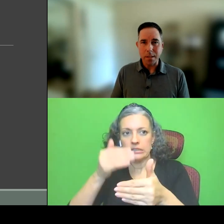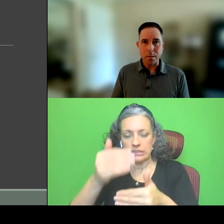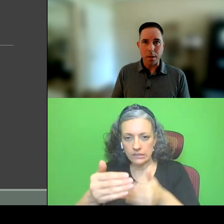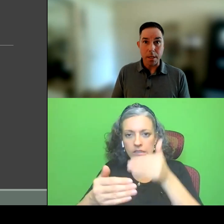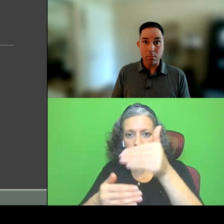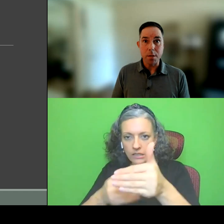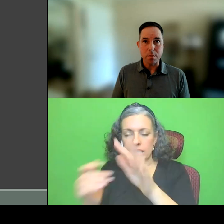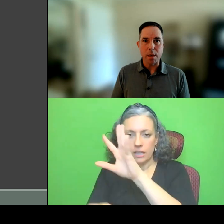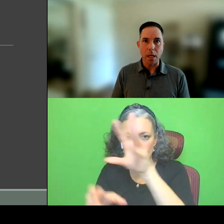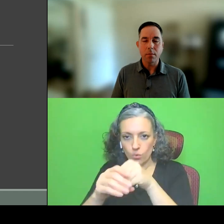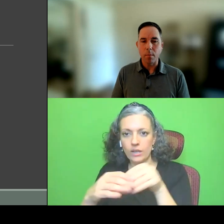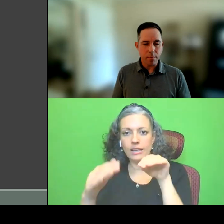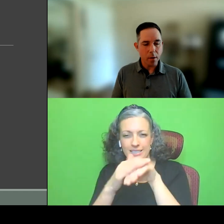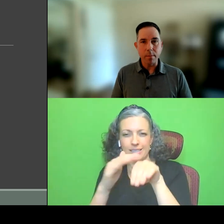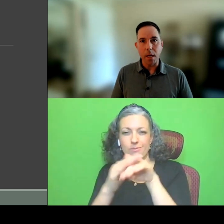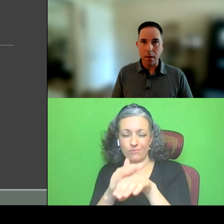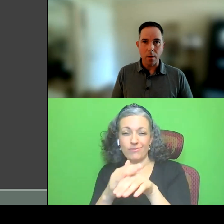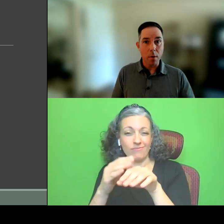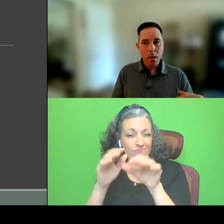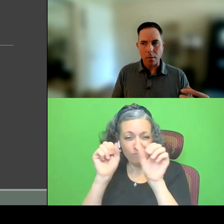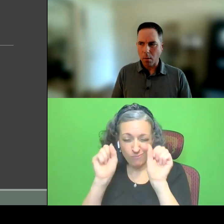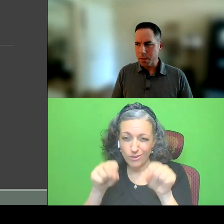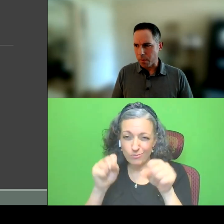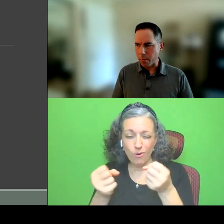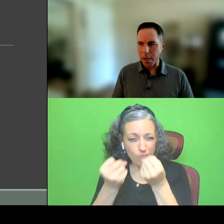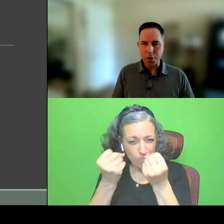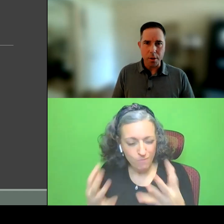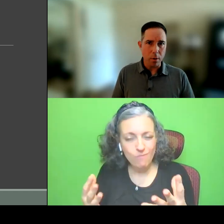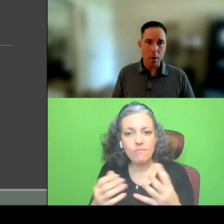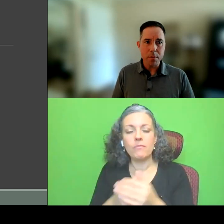accessibility is much as we can from the very beginning, from request for information, request